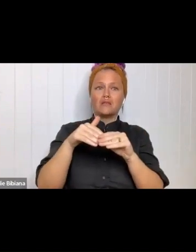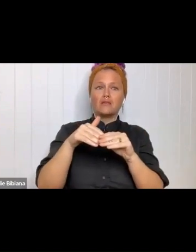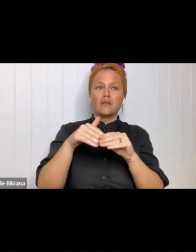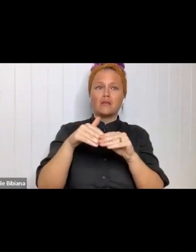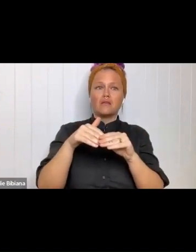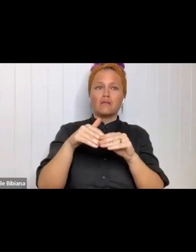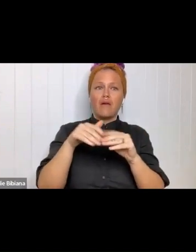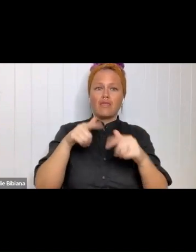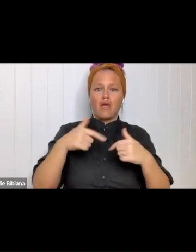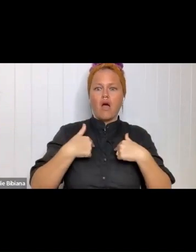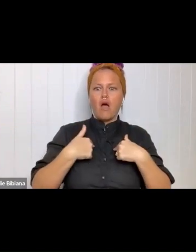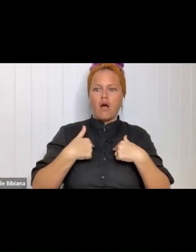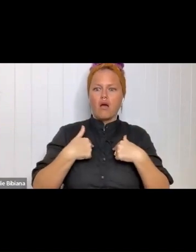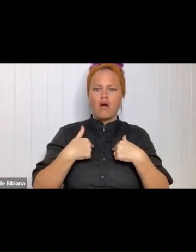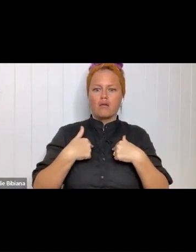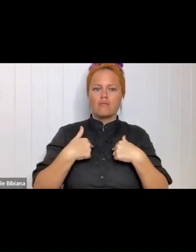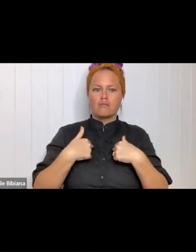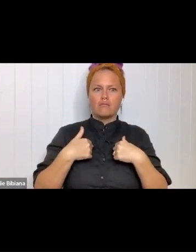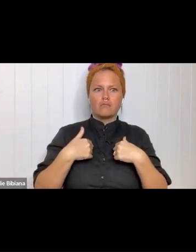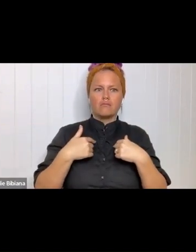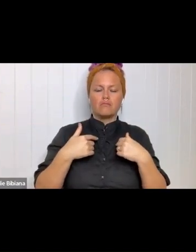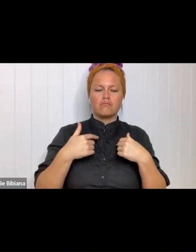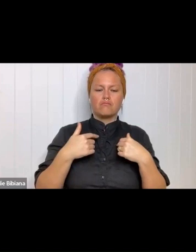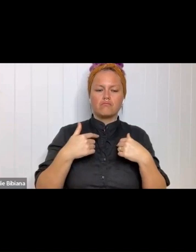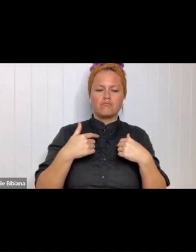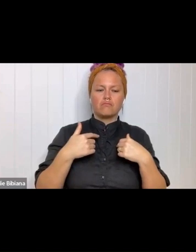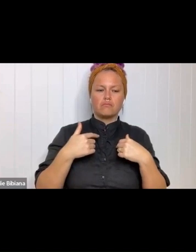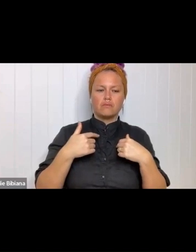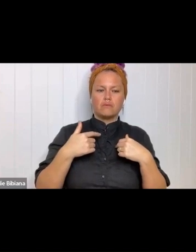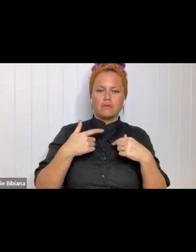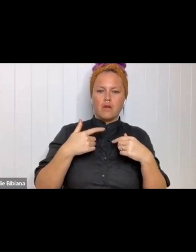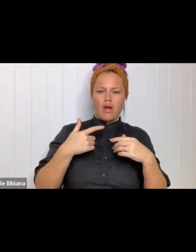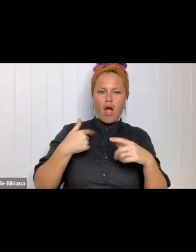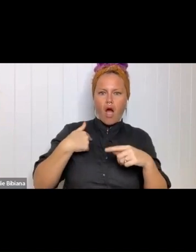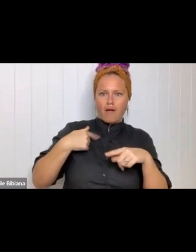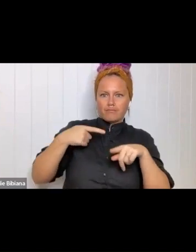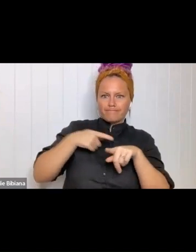very much ride on the path of that have carved that path out